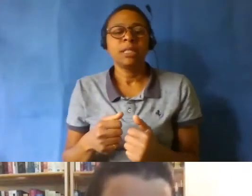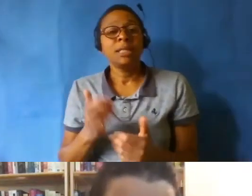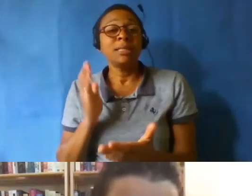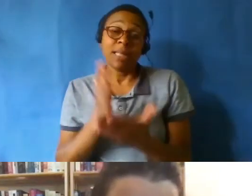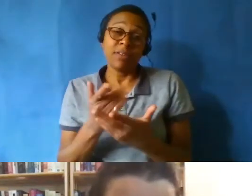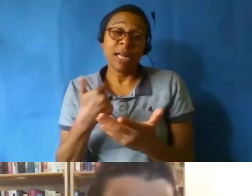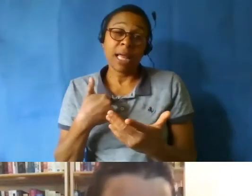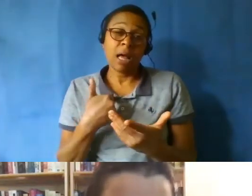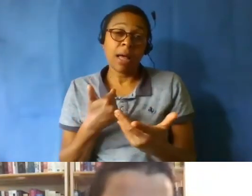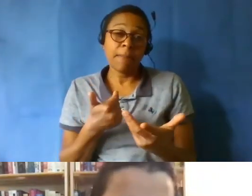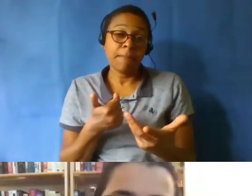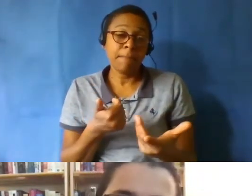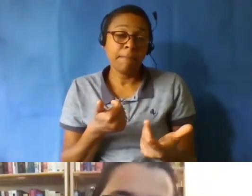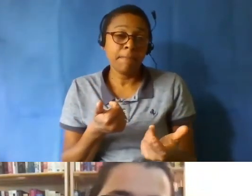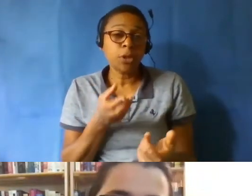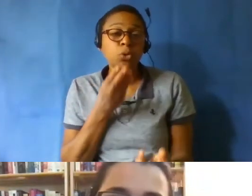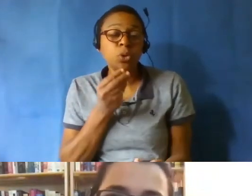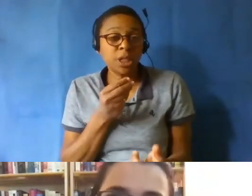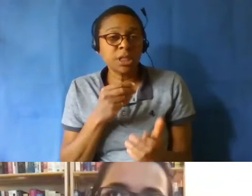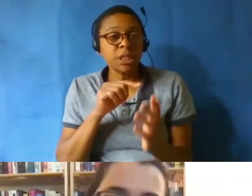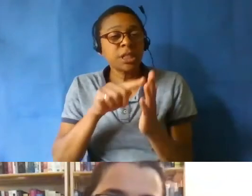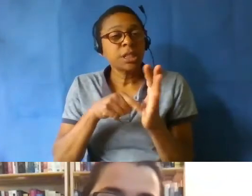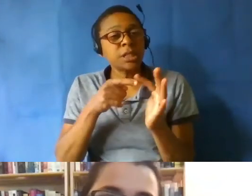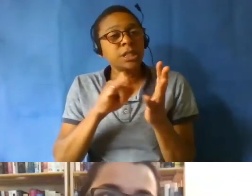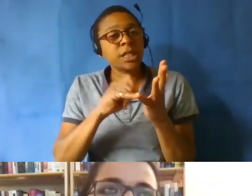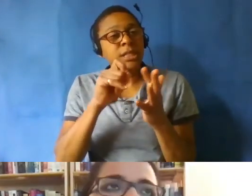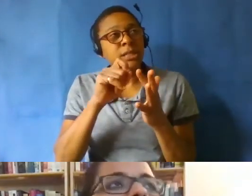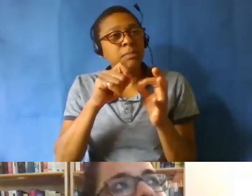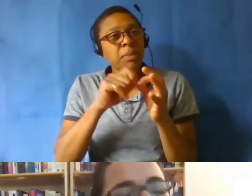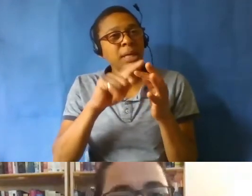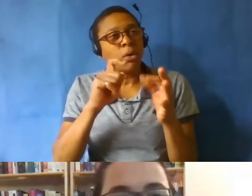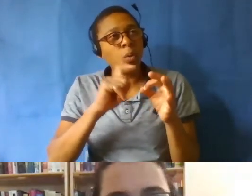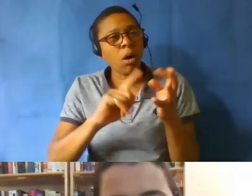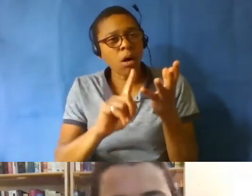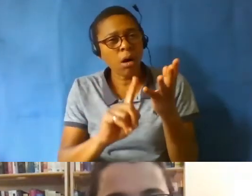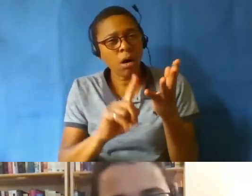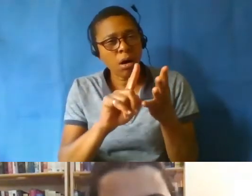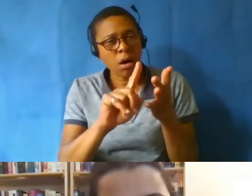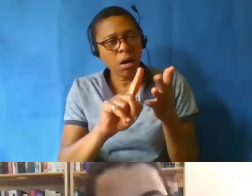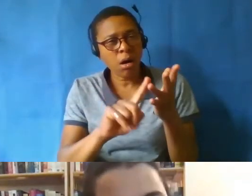and I think sort of where I'm, I think I have a sort of slight contention with